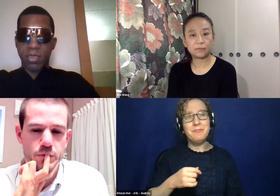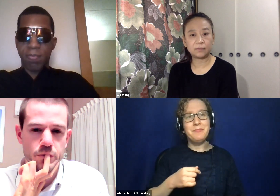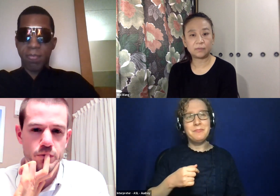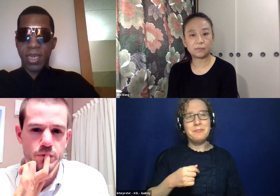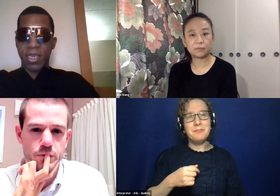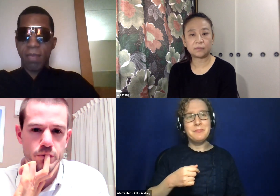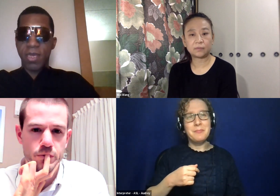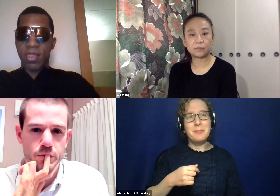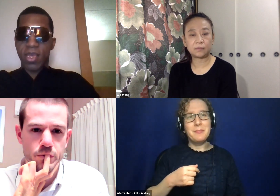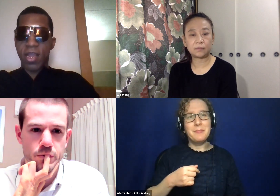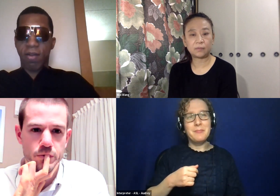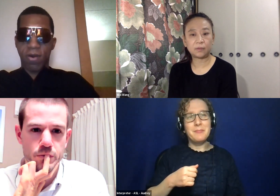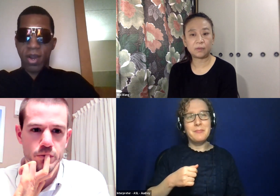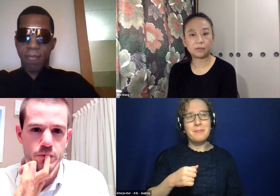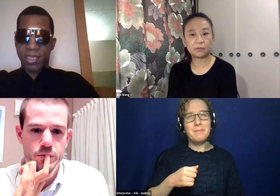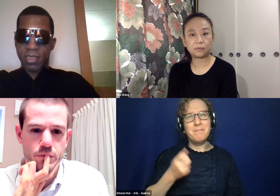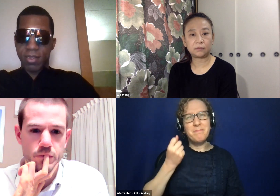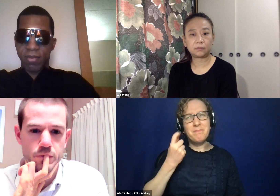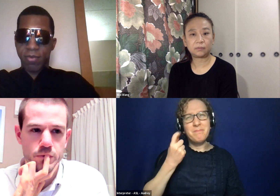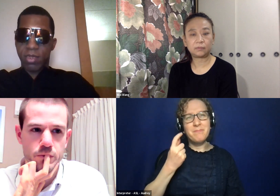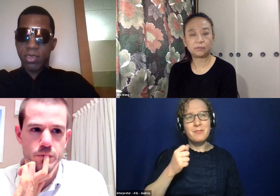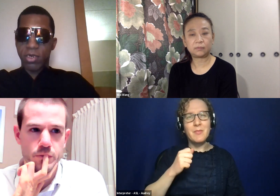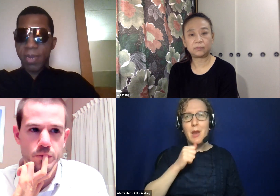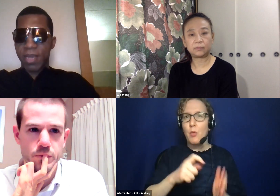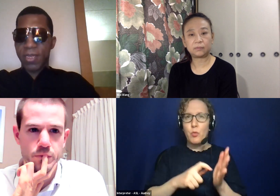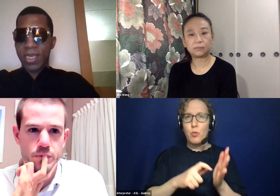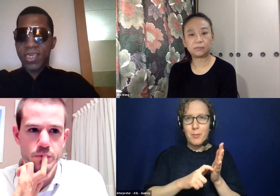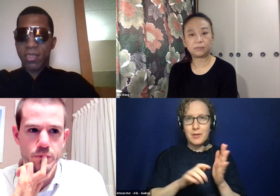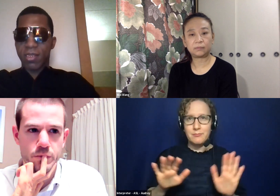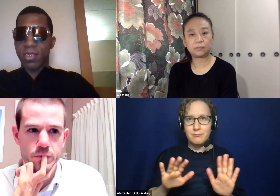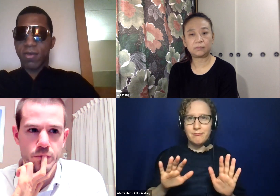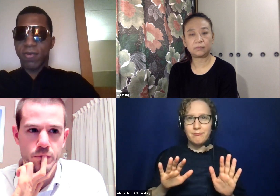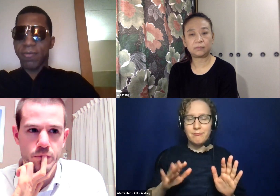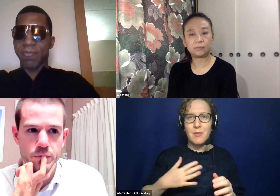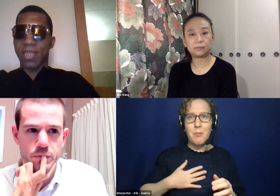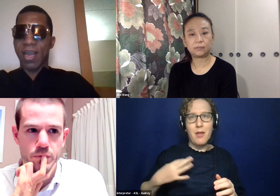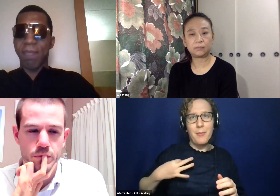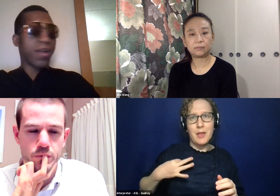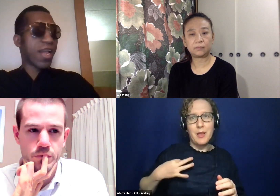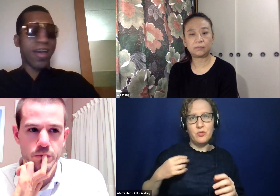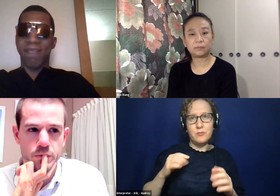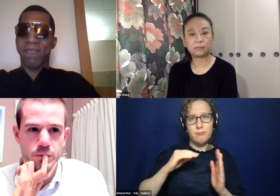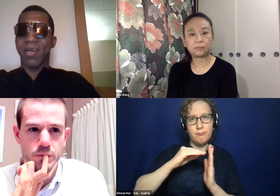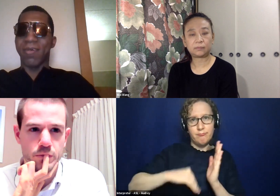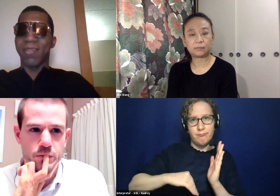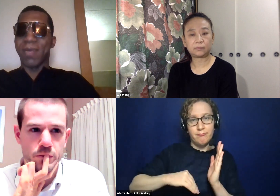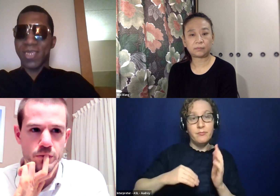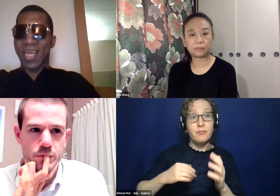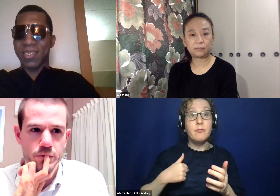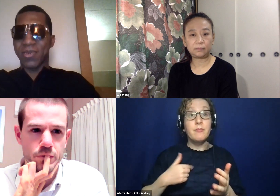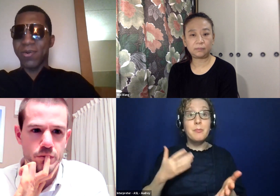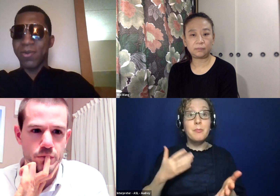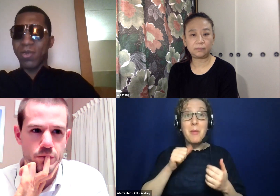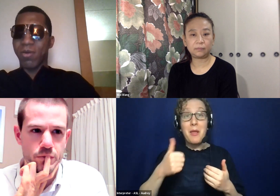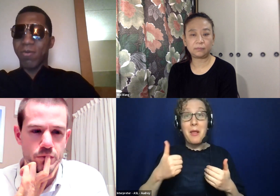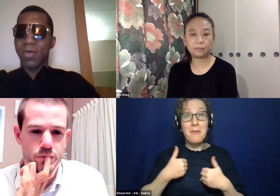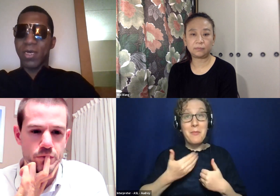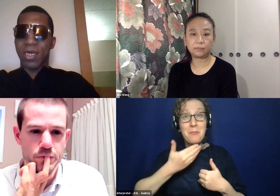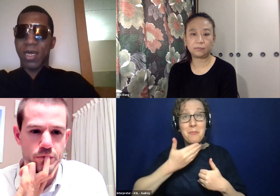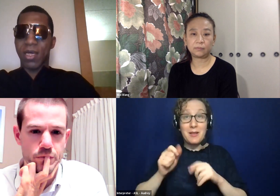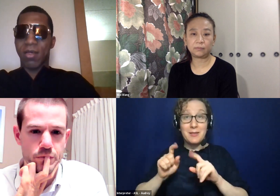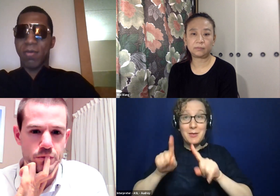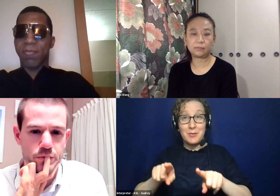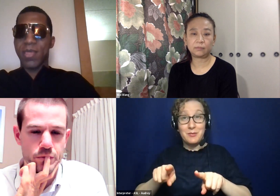my I mean, a requirement during my application, so I may not have the best answer, but,